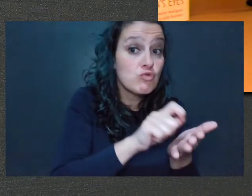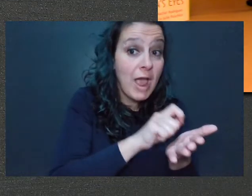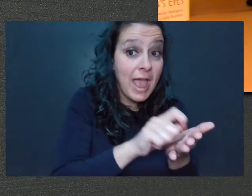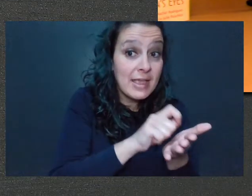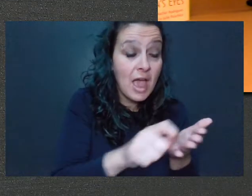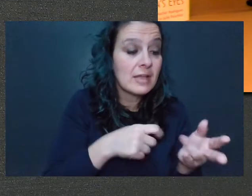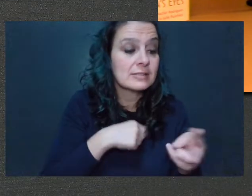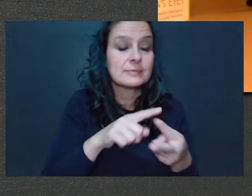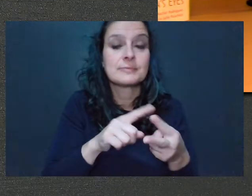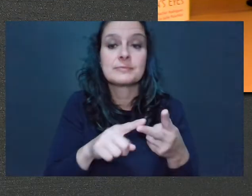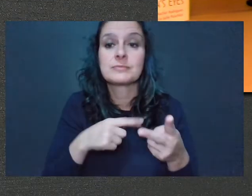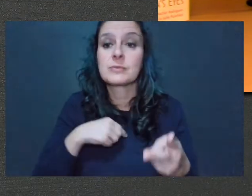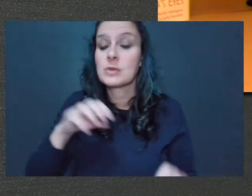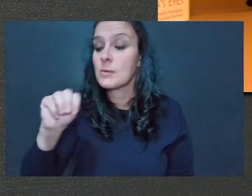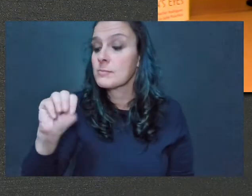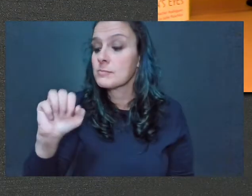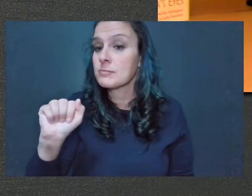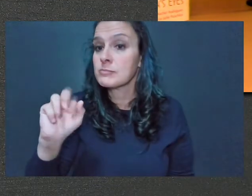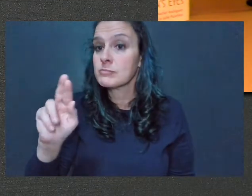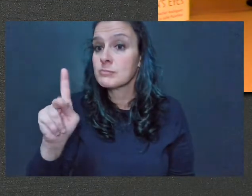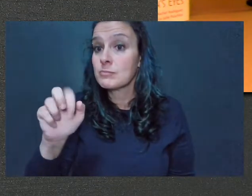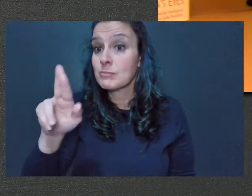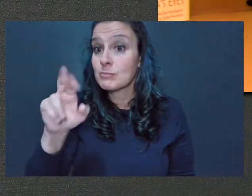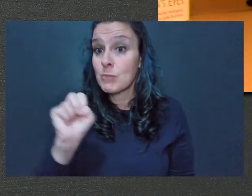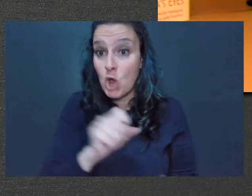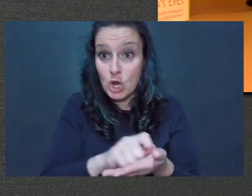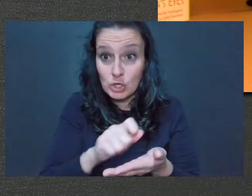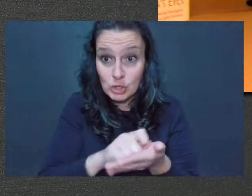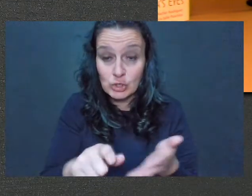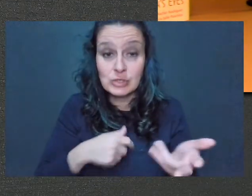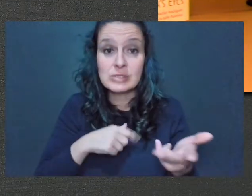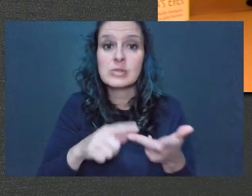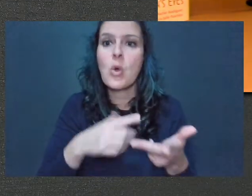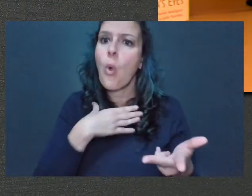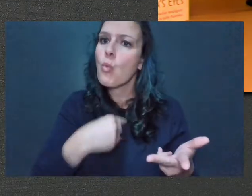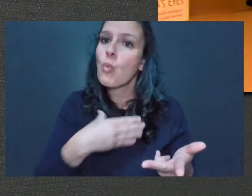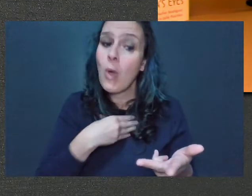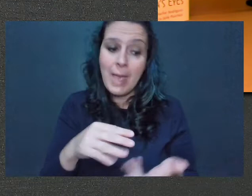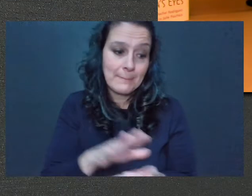and some markers, and a white piece of paper.